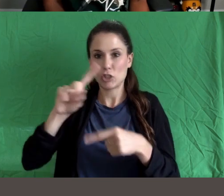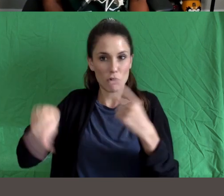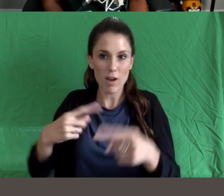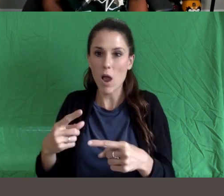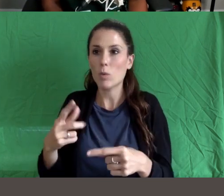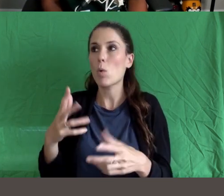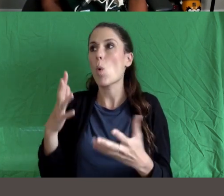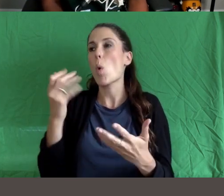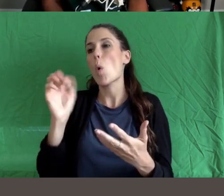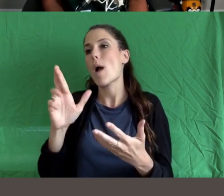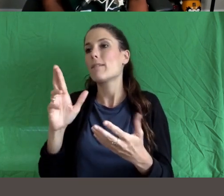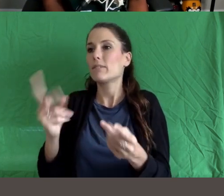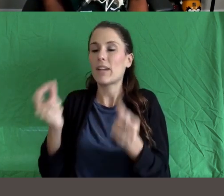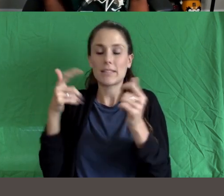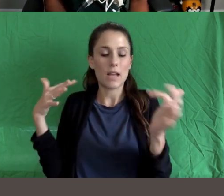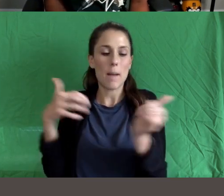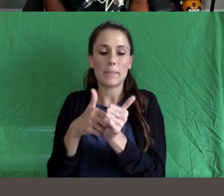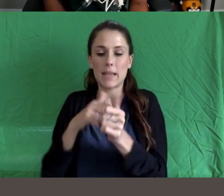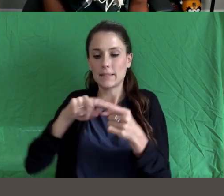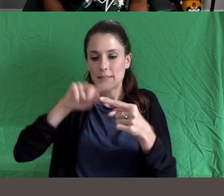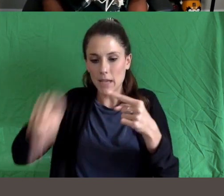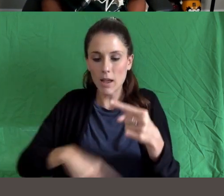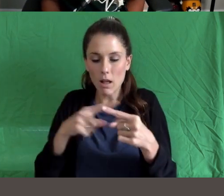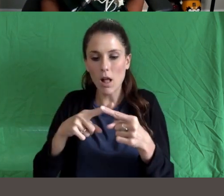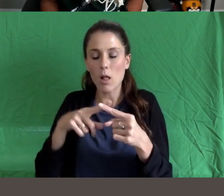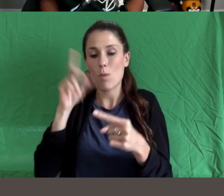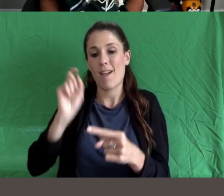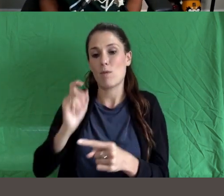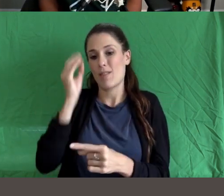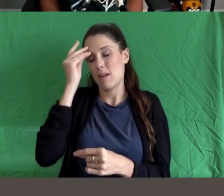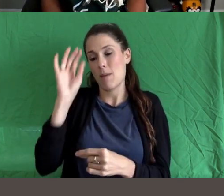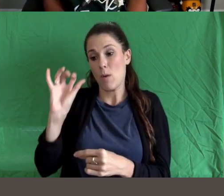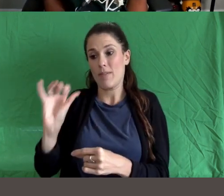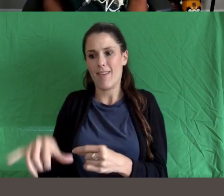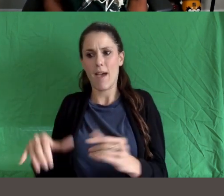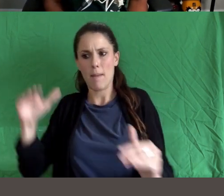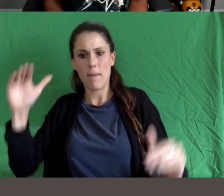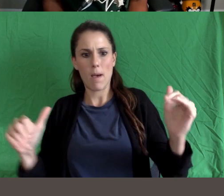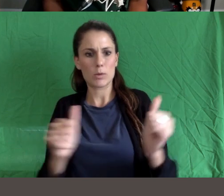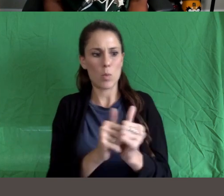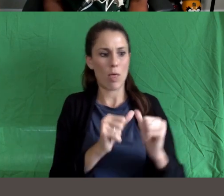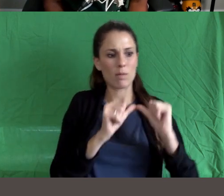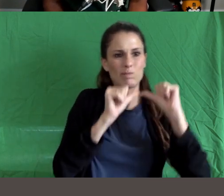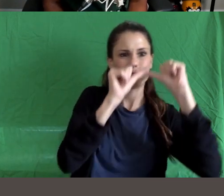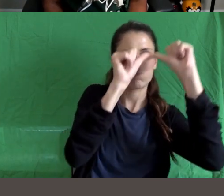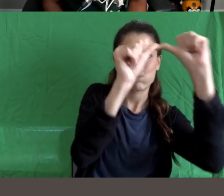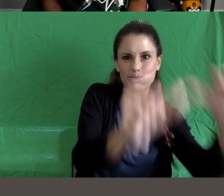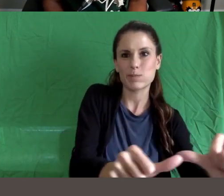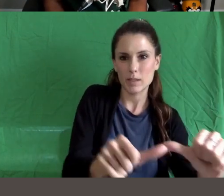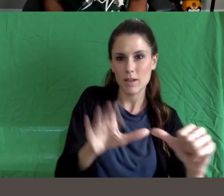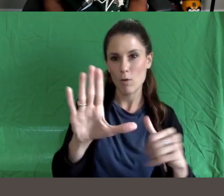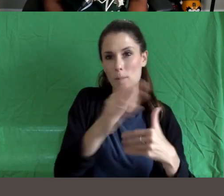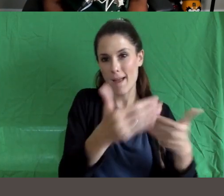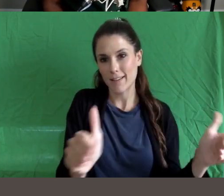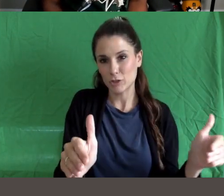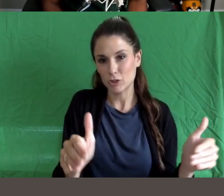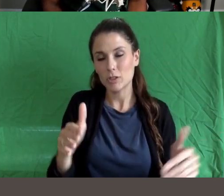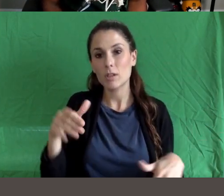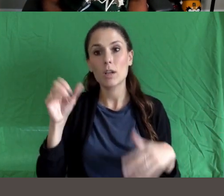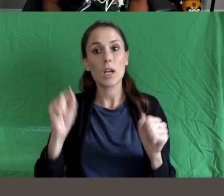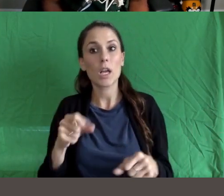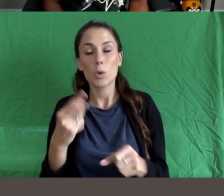a quick update cycle, and the longevity of your package. Are you going to use a bunch of tools